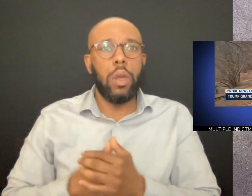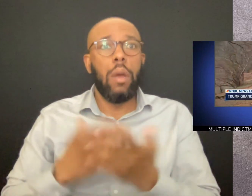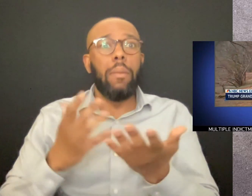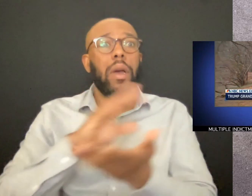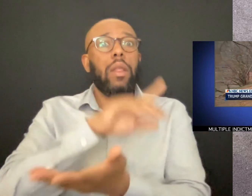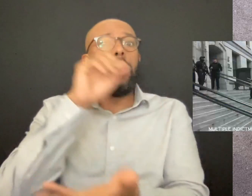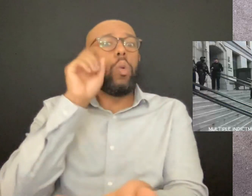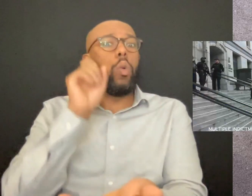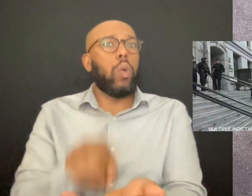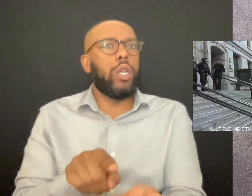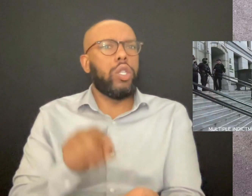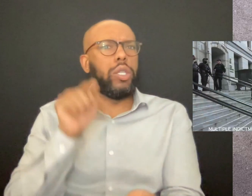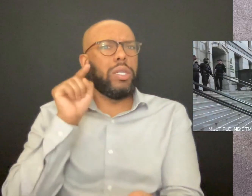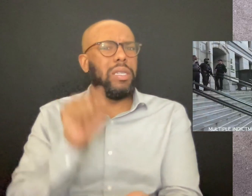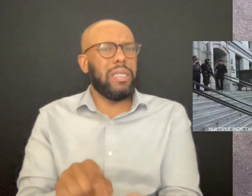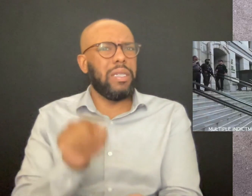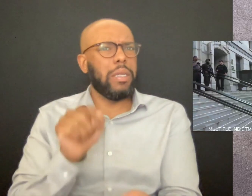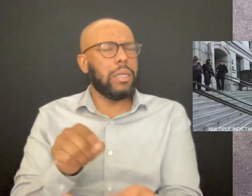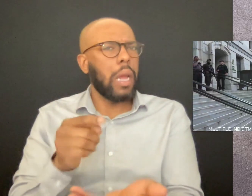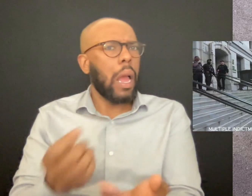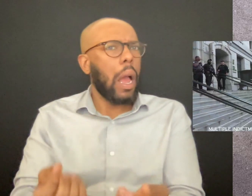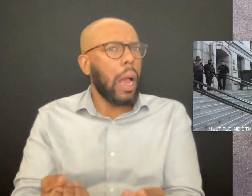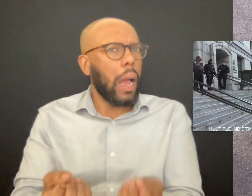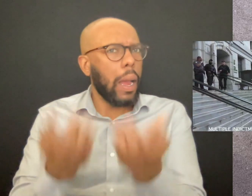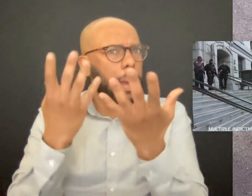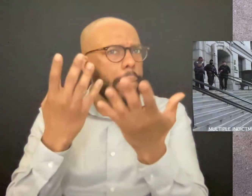the question now is how many indictments